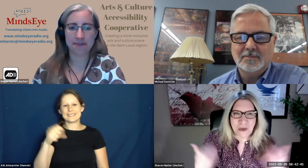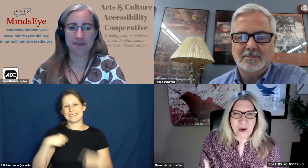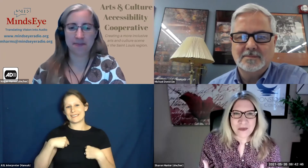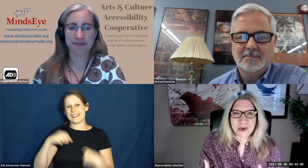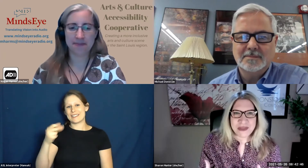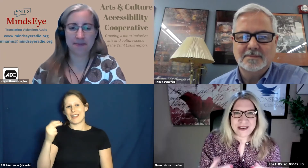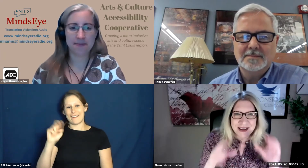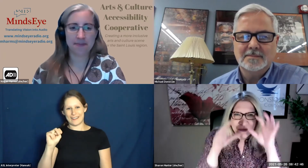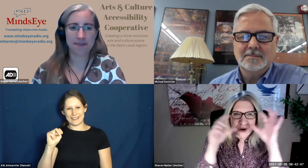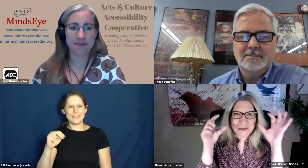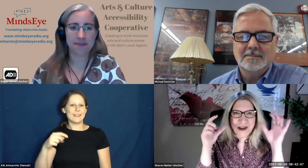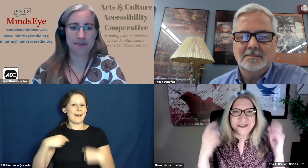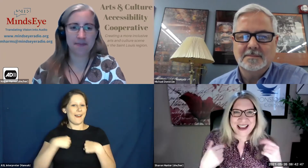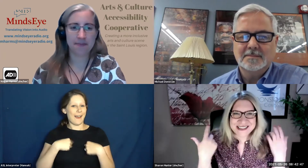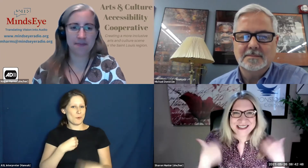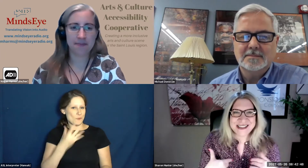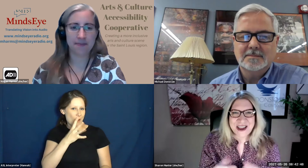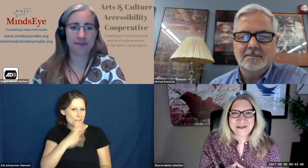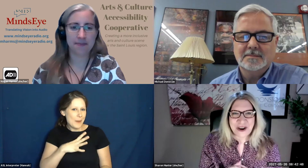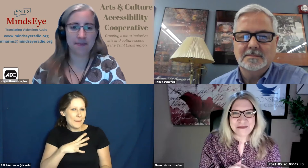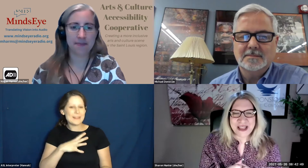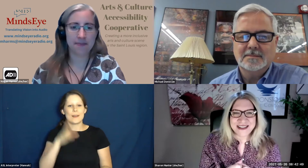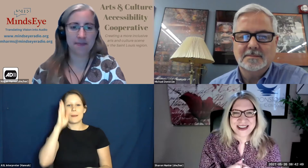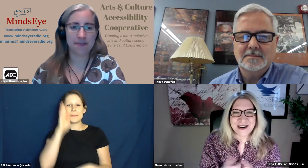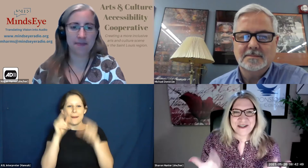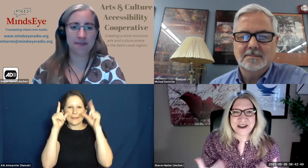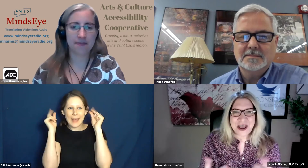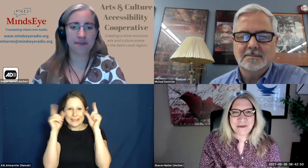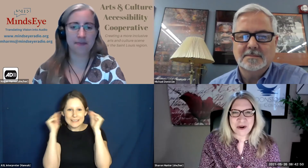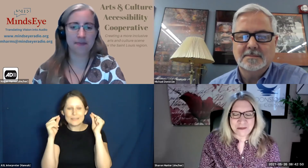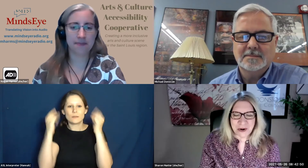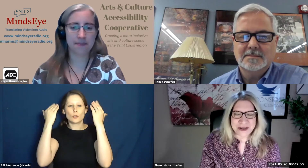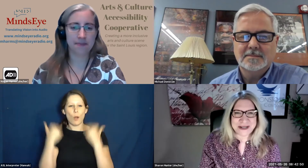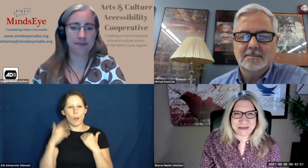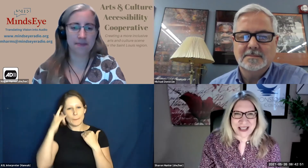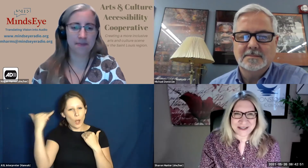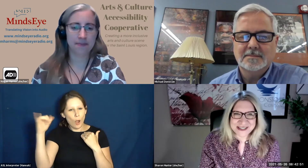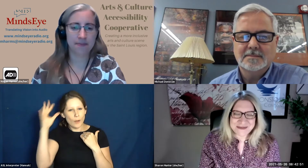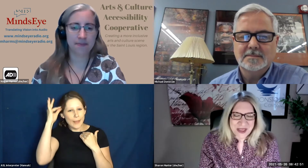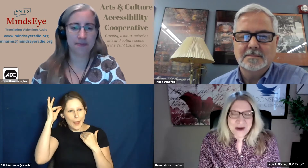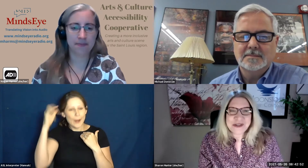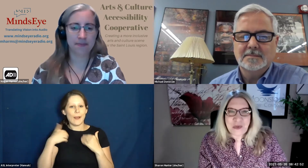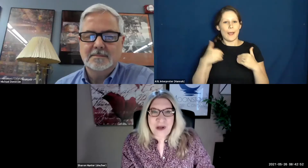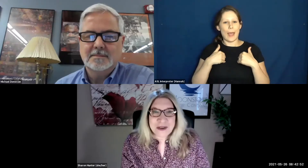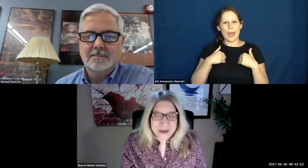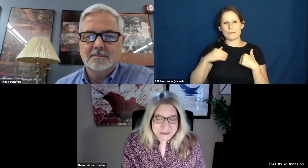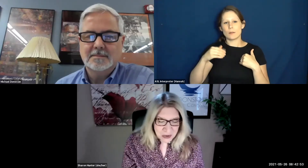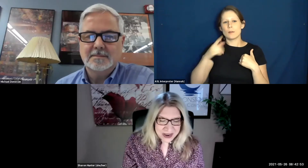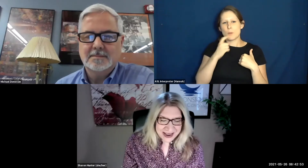a white woman, wearing brown glasses, long bland hair. Welcome, good morning